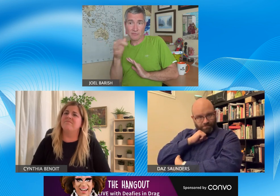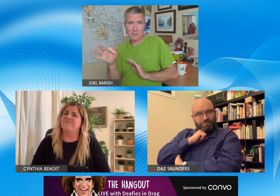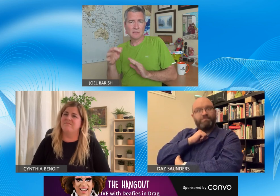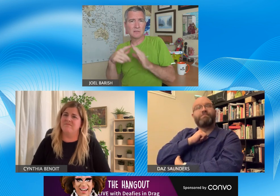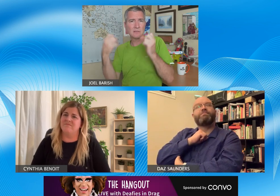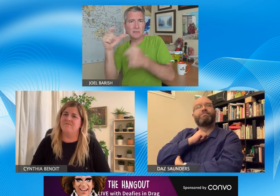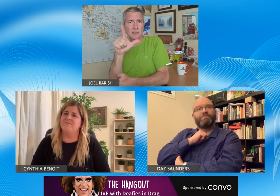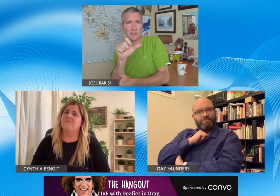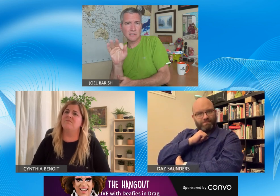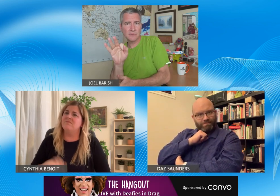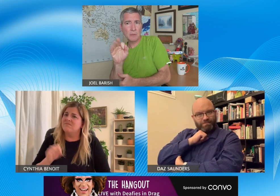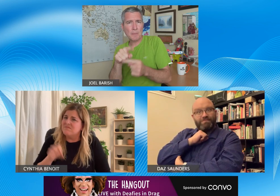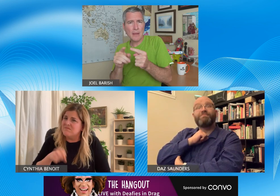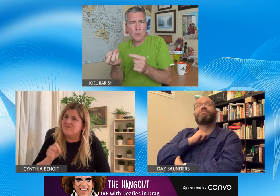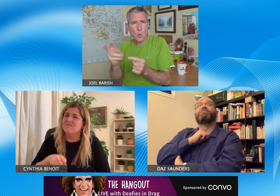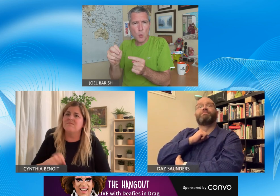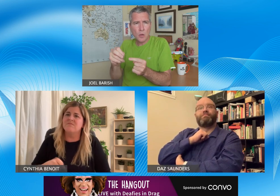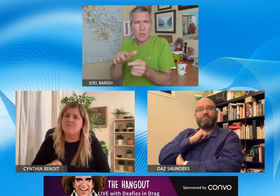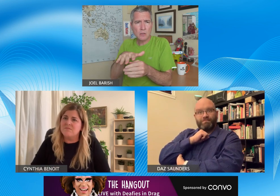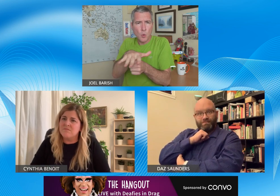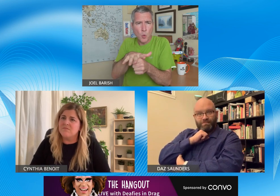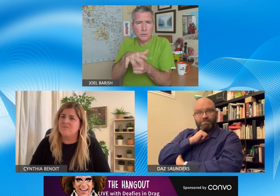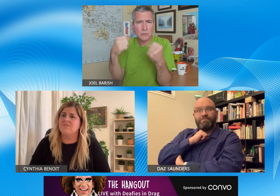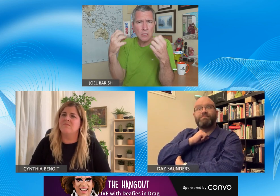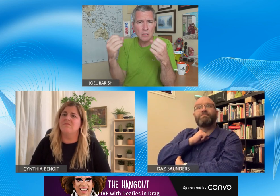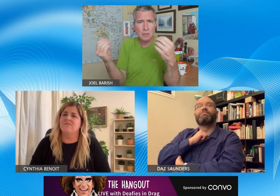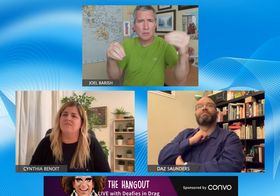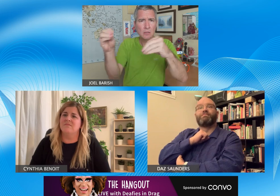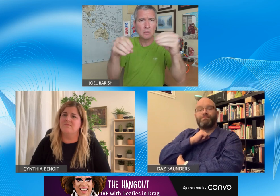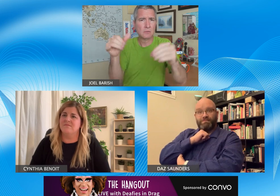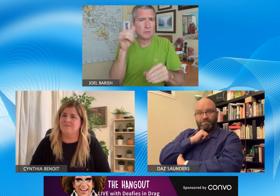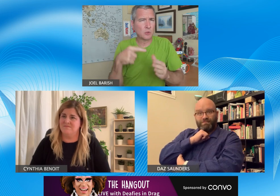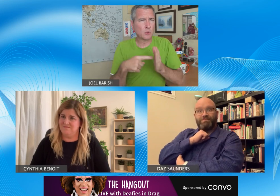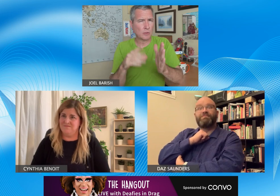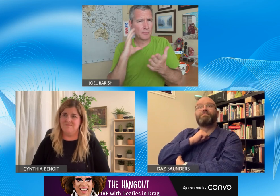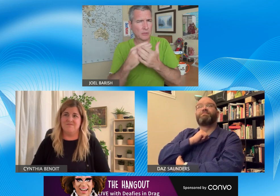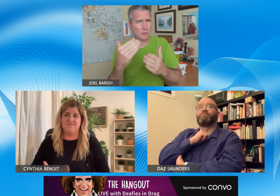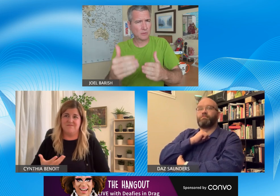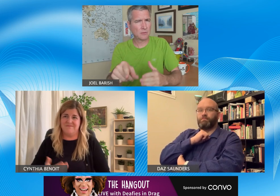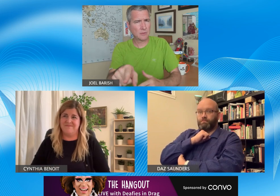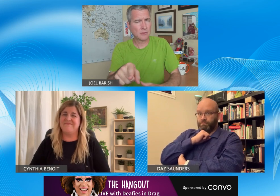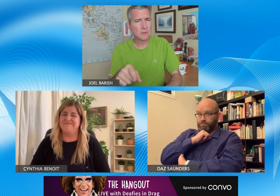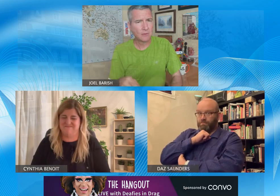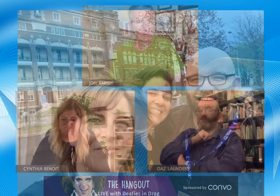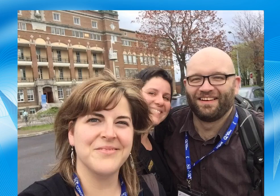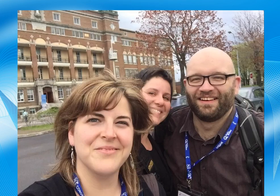French speaking African countries, they use LSF as well as their own dialects. Now, here’s a photo I would like to show you.